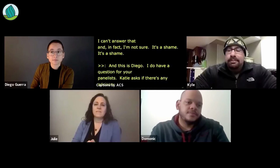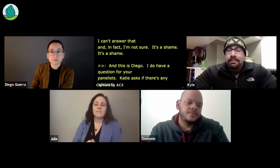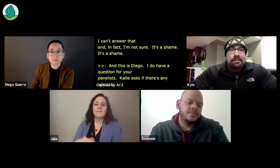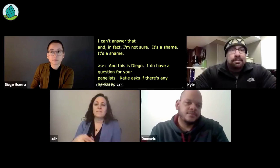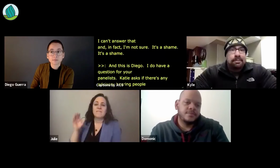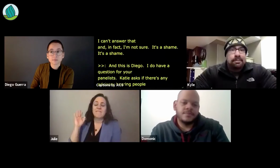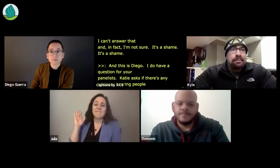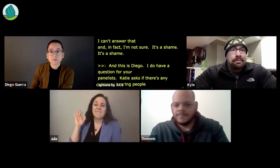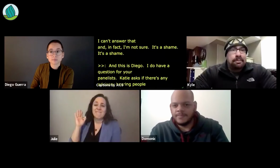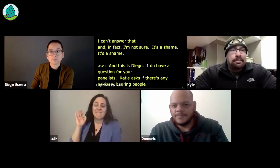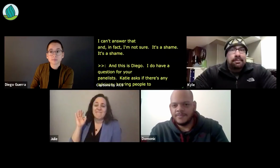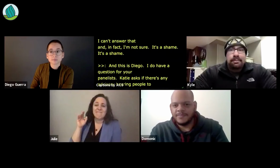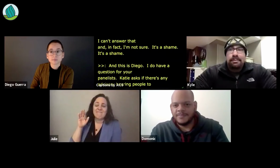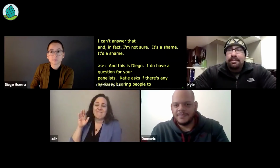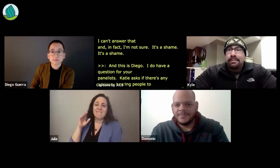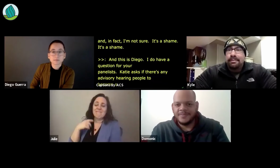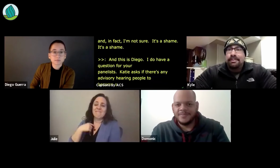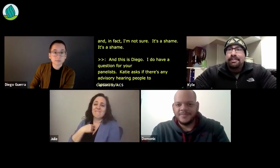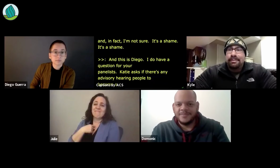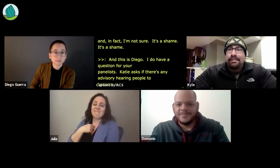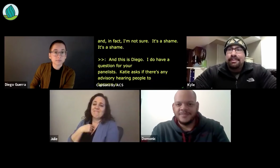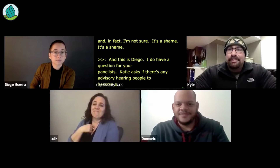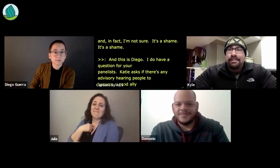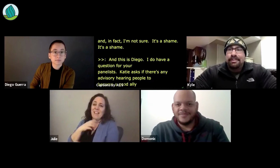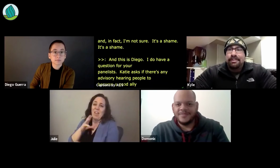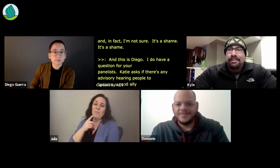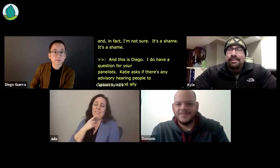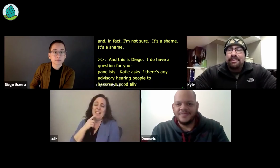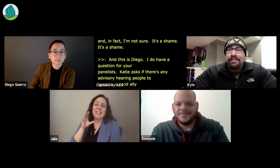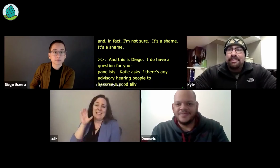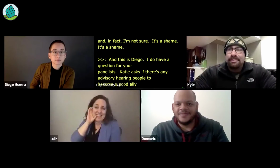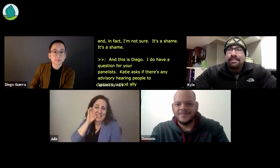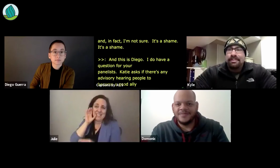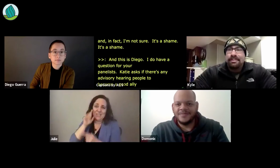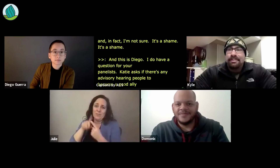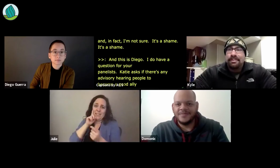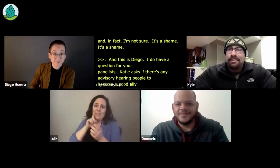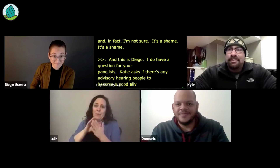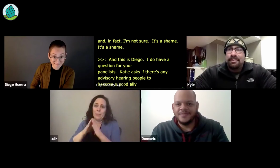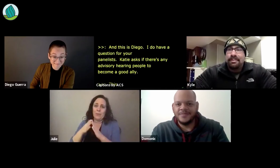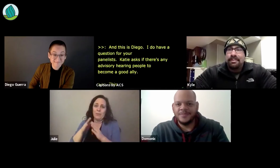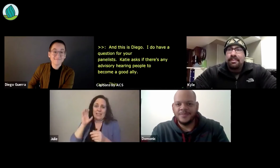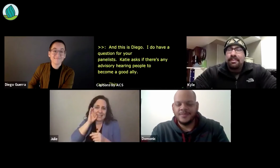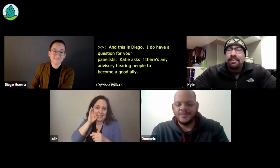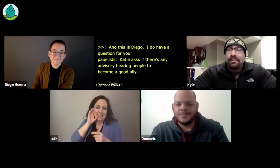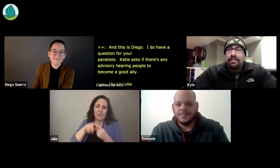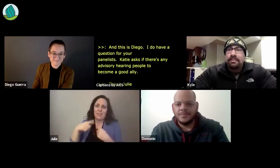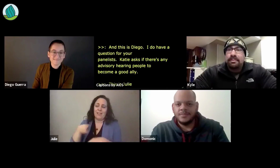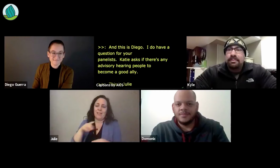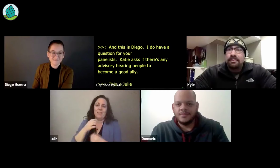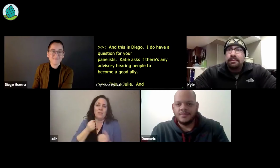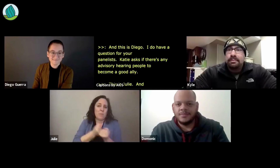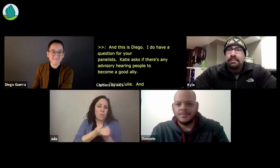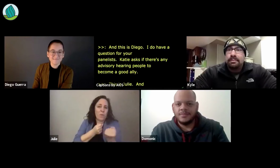This is Julie. And I would say listen to the deaf community. Listen to what they have to say. Support them. Don't take over.